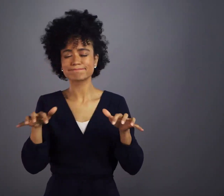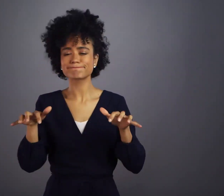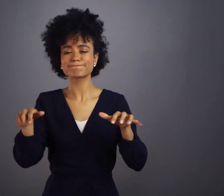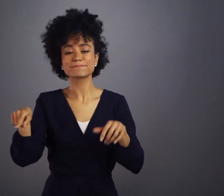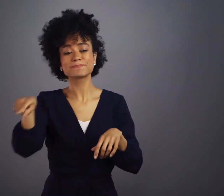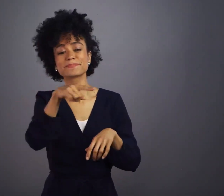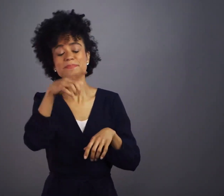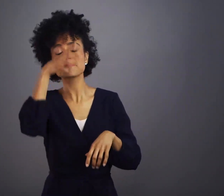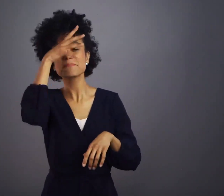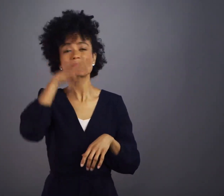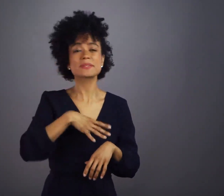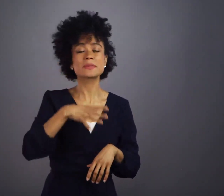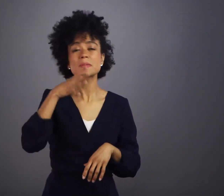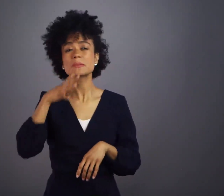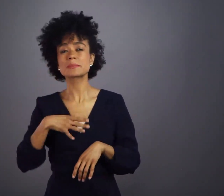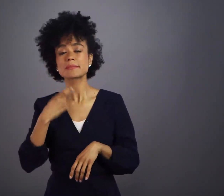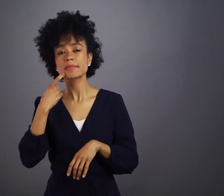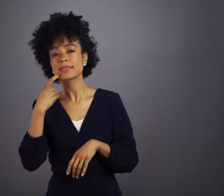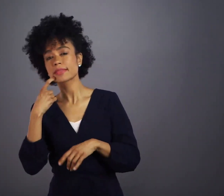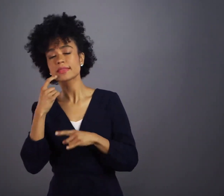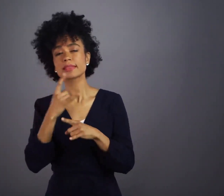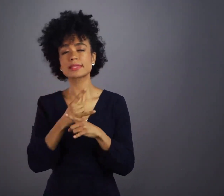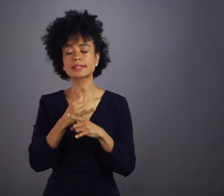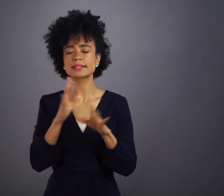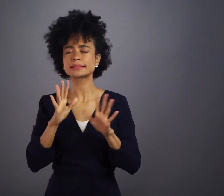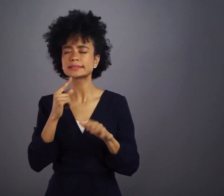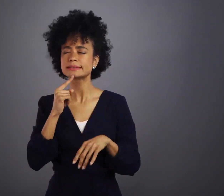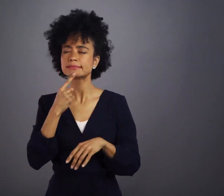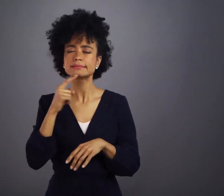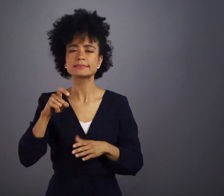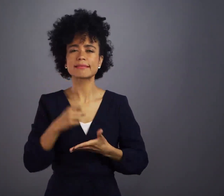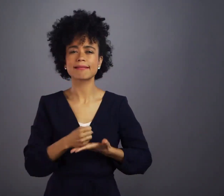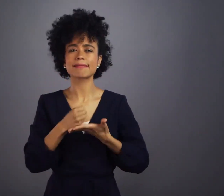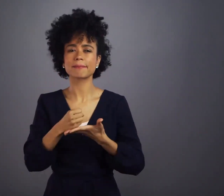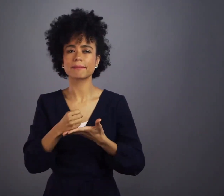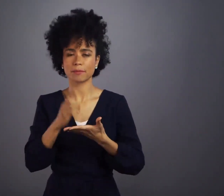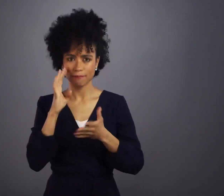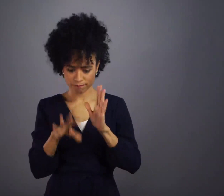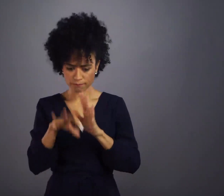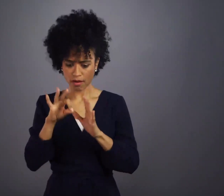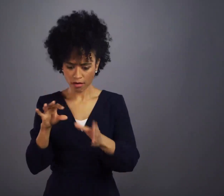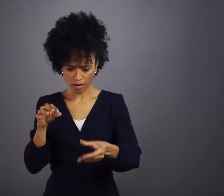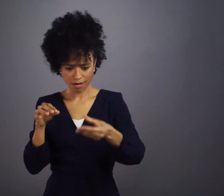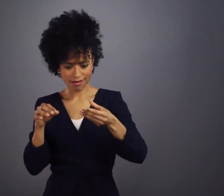Our hope is that many alcoholic men and women, desperately in need, will see these pages,